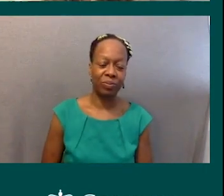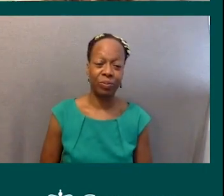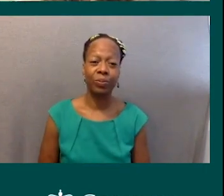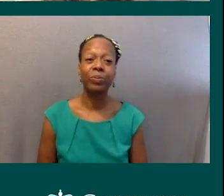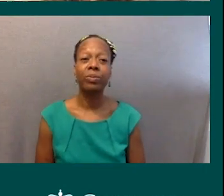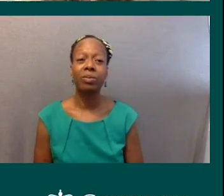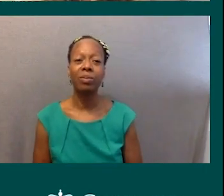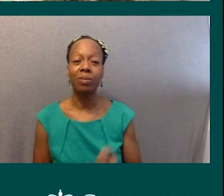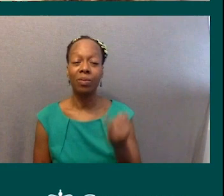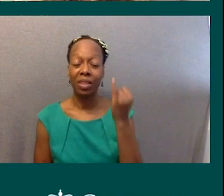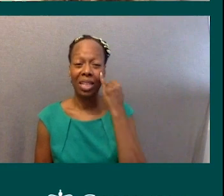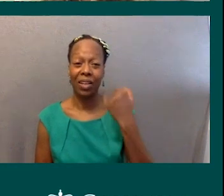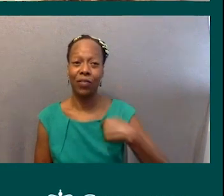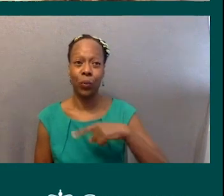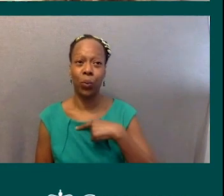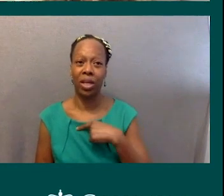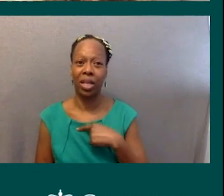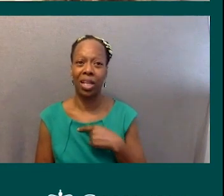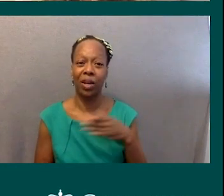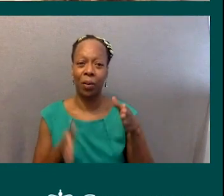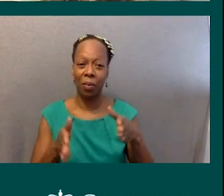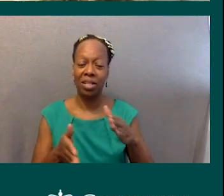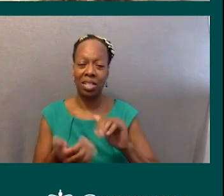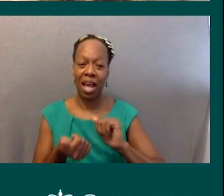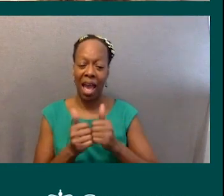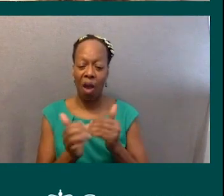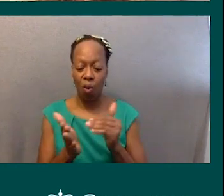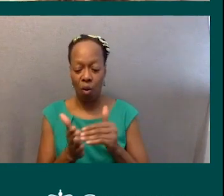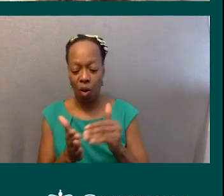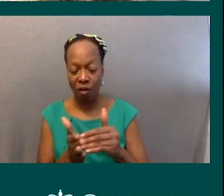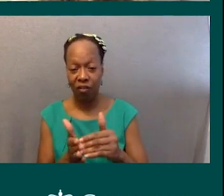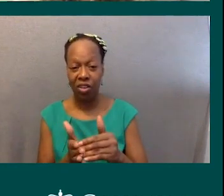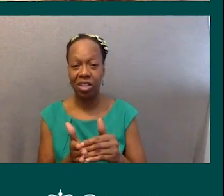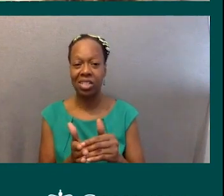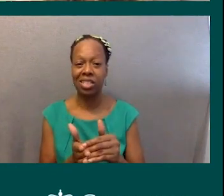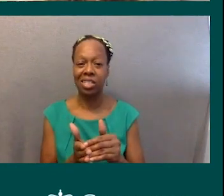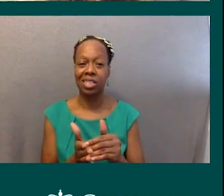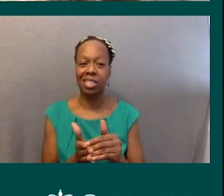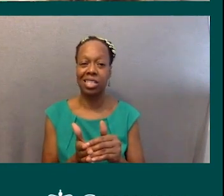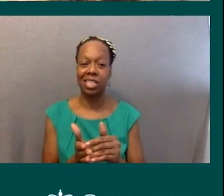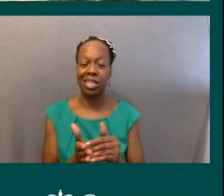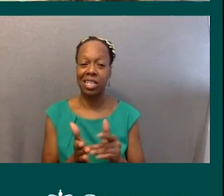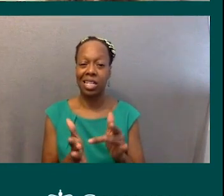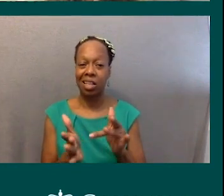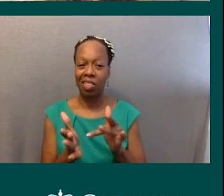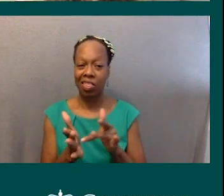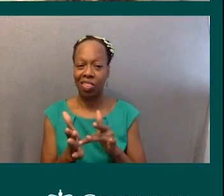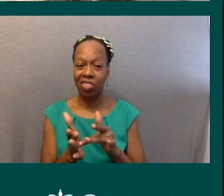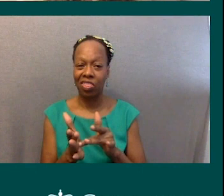When we're looking at how often clinicians should be seen. So if we're thinking about an orthopedic surgeon,